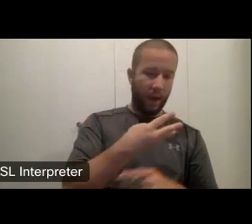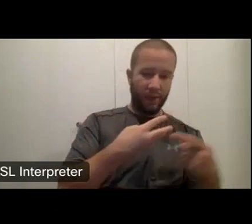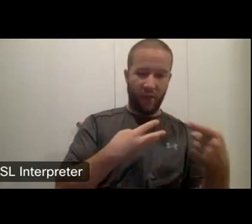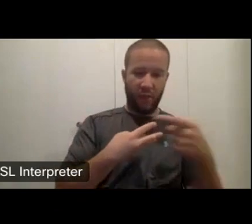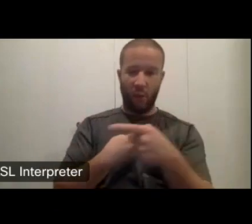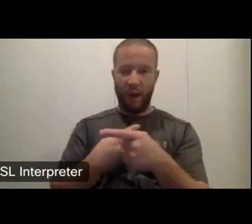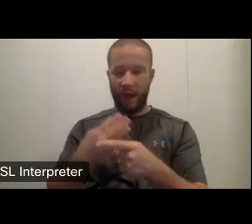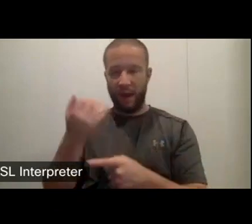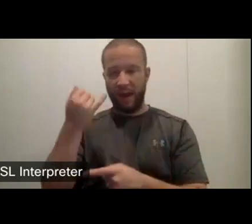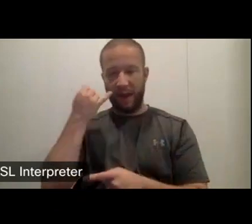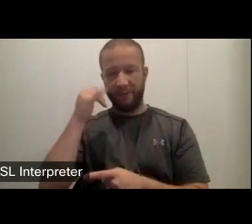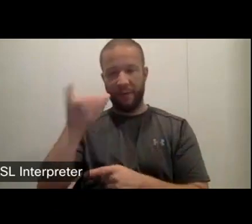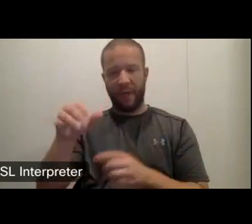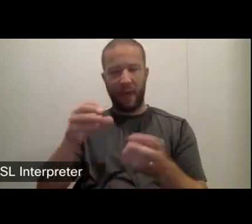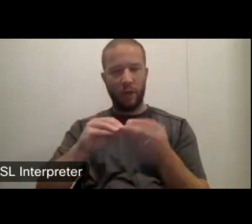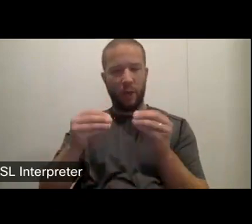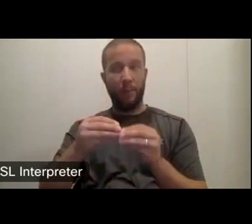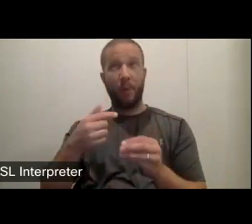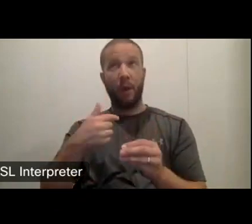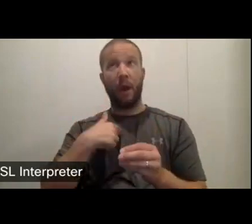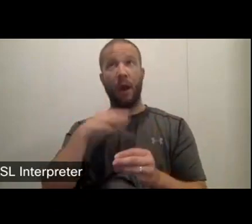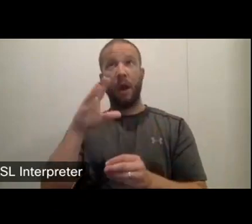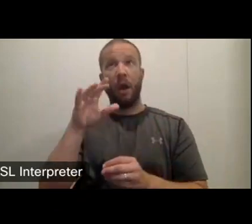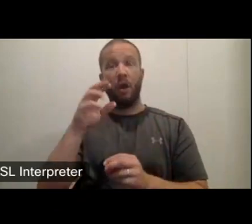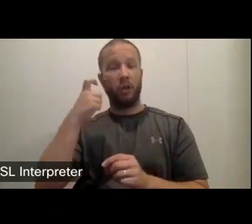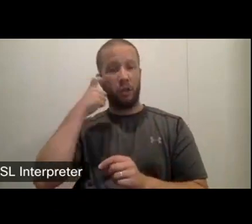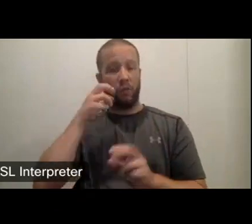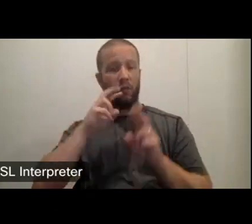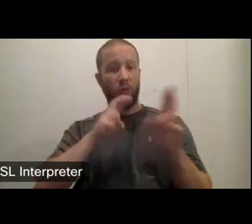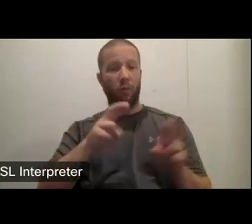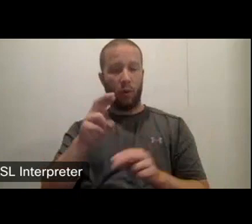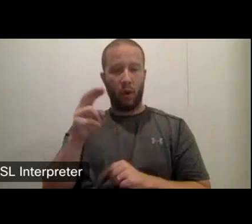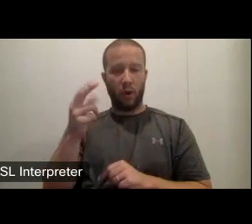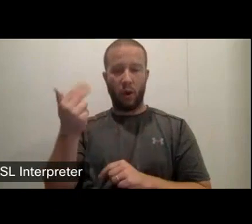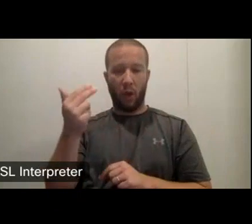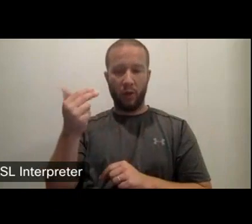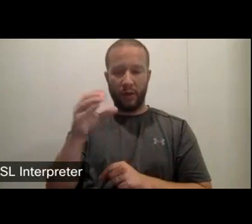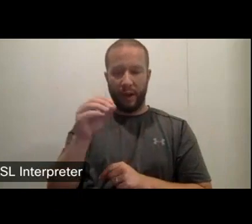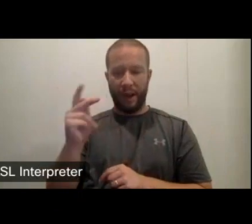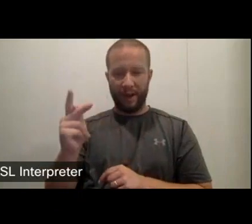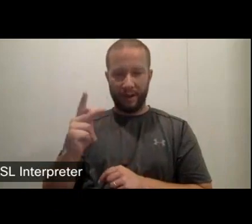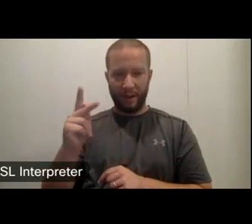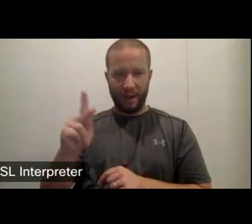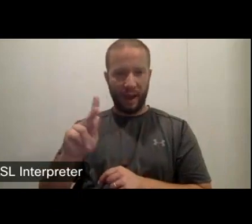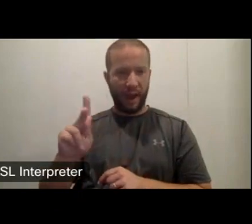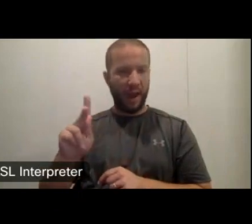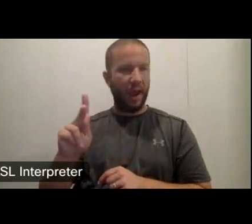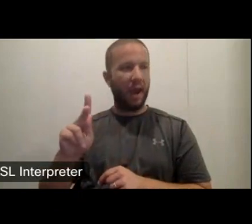an effect on the numbers I reported the numbers I reported of the 13th Street um stop having nearly